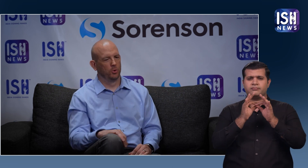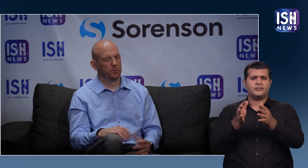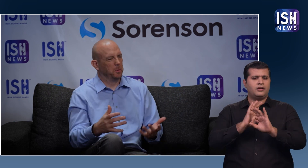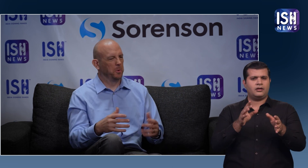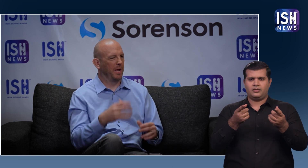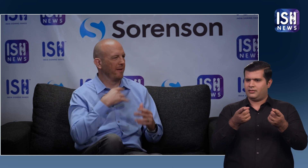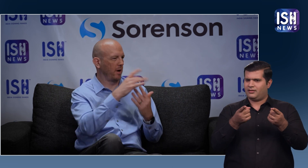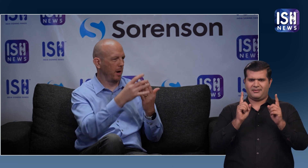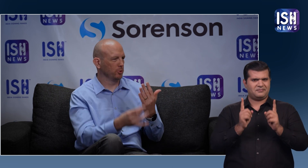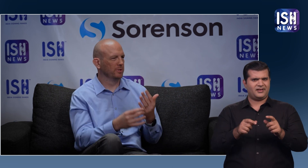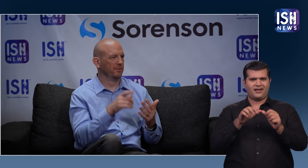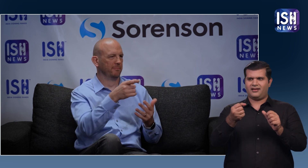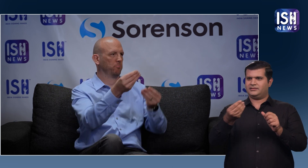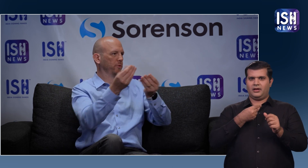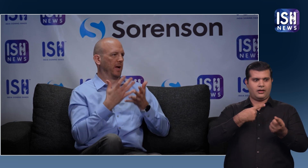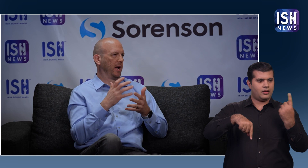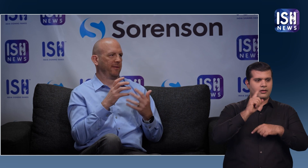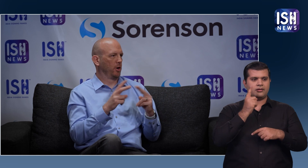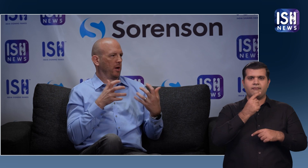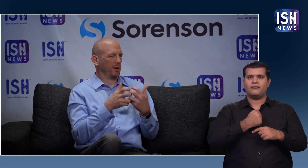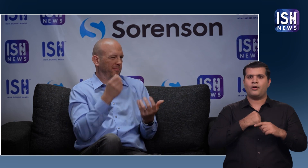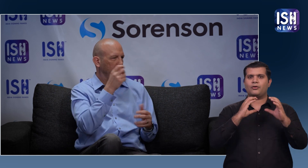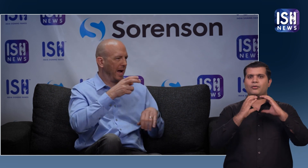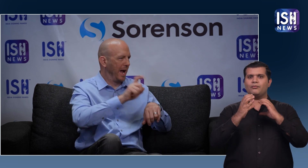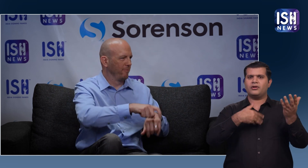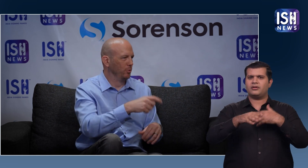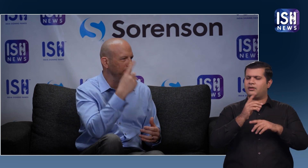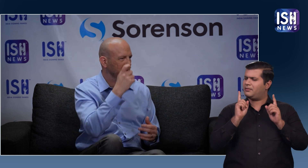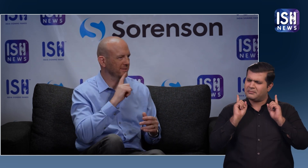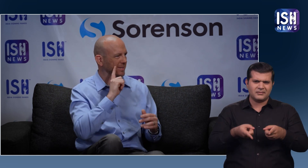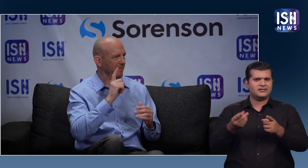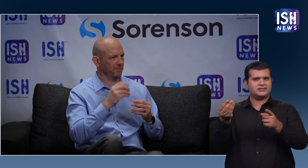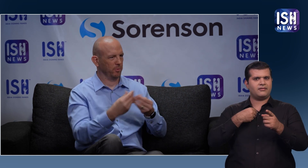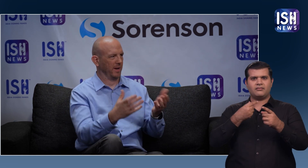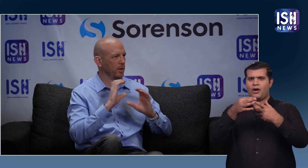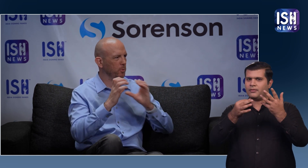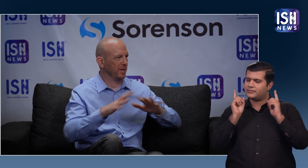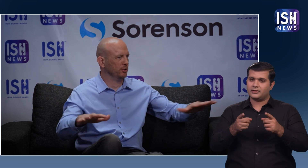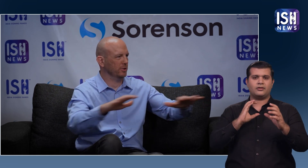So there are many options provided, because there are Deaf employees who communicate in Sign Language.